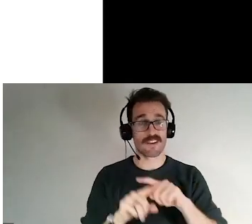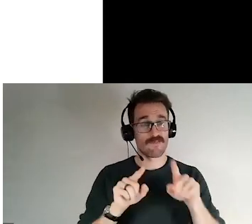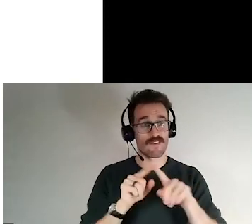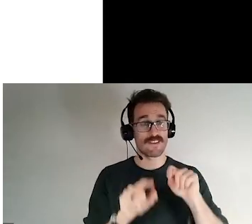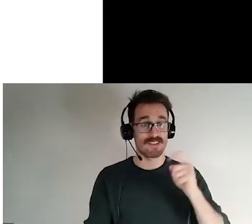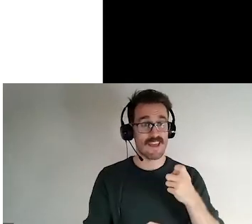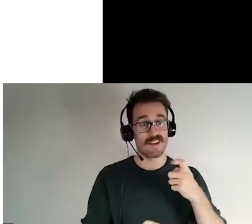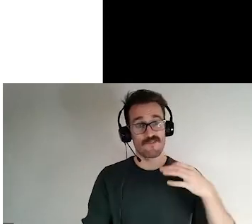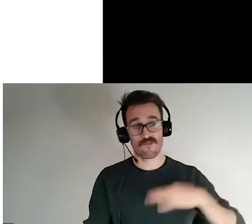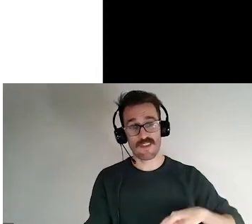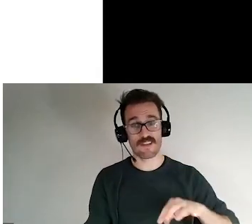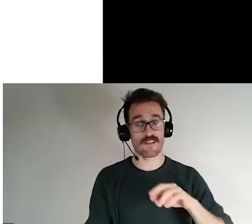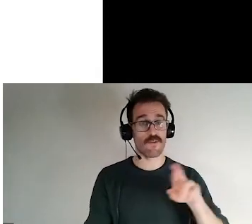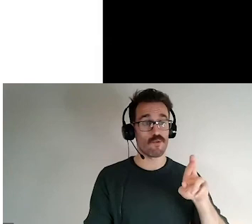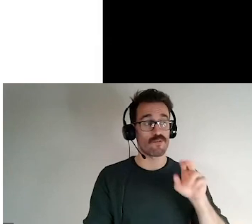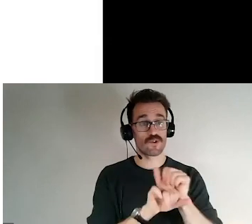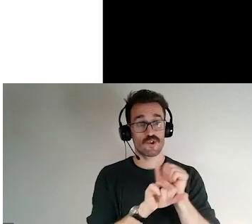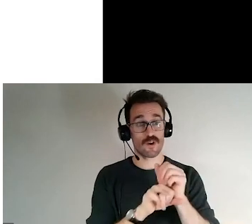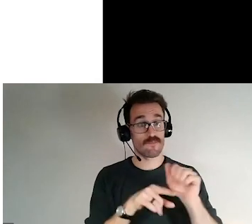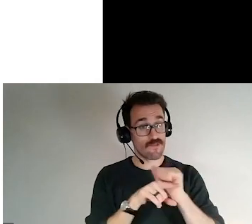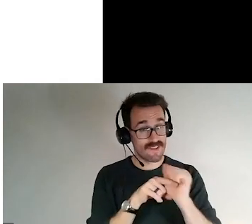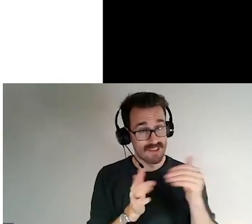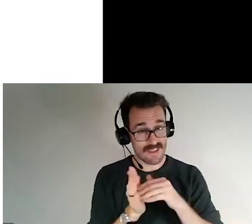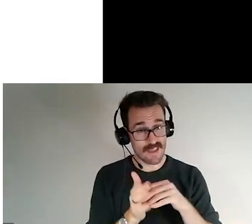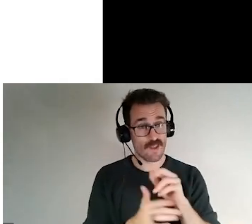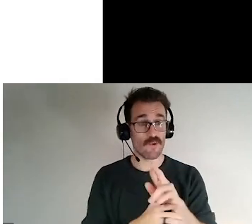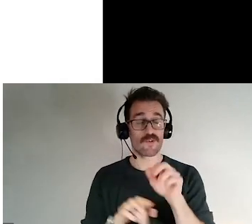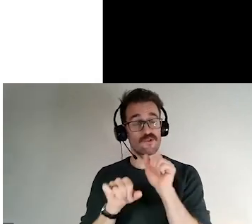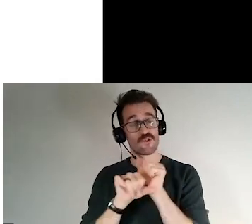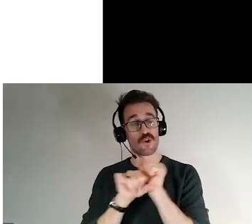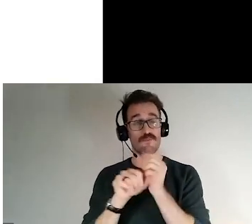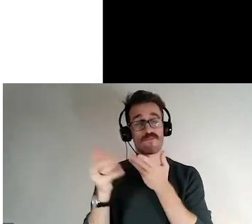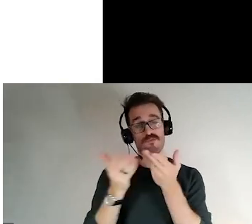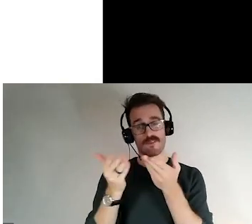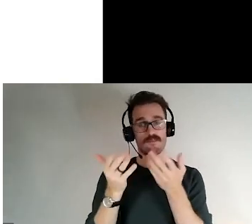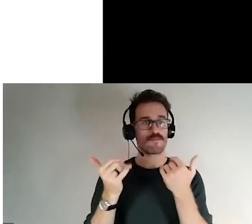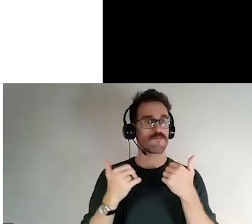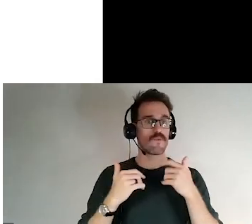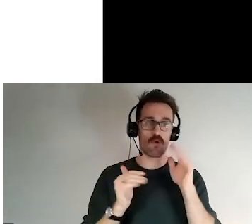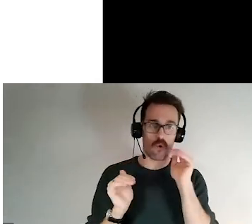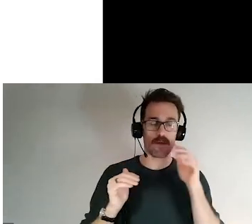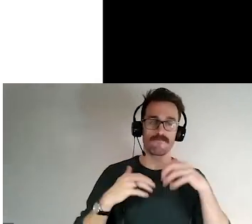job retraining and vocational services. And we're hoping to launch this in March of 2021.